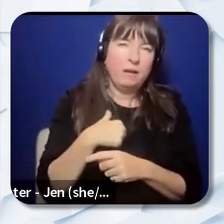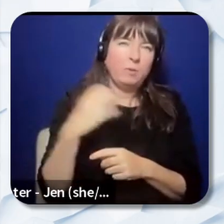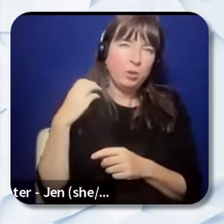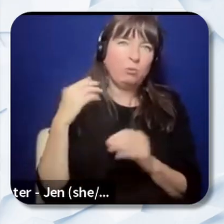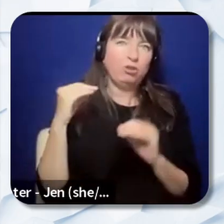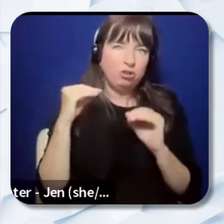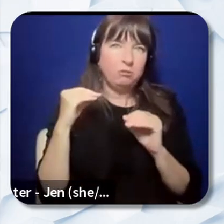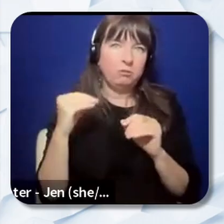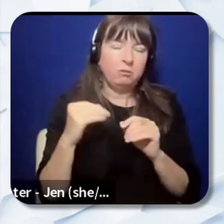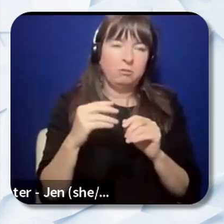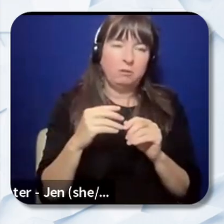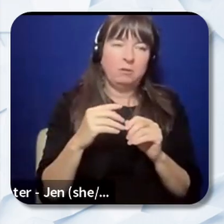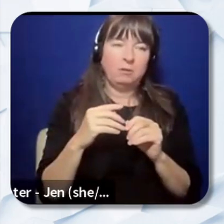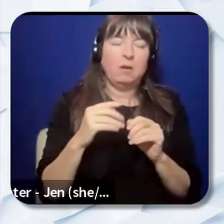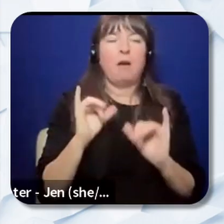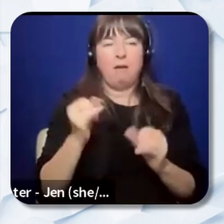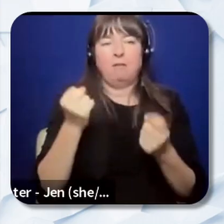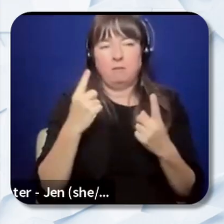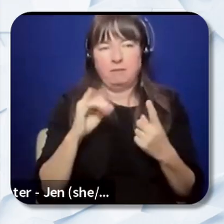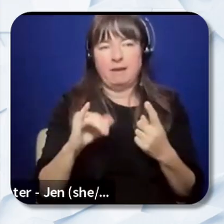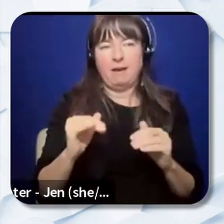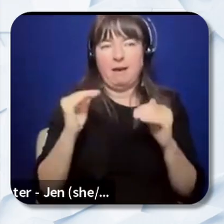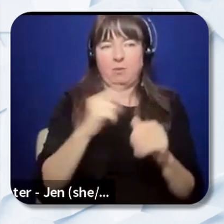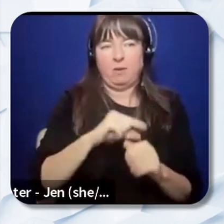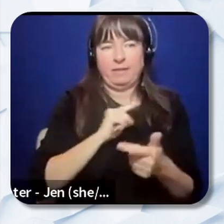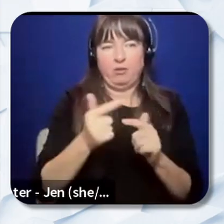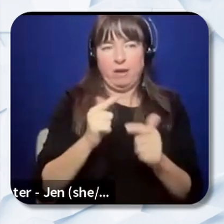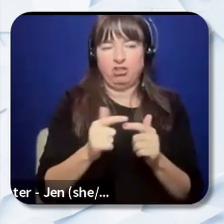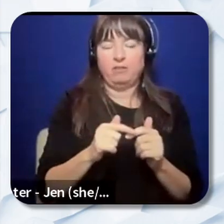high-quality interactions were was that three-year-olds were very capable. They